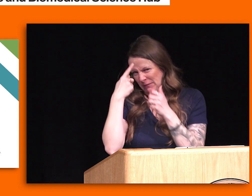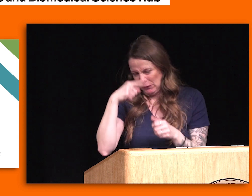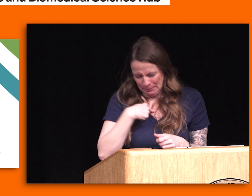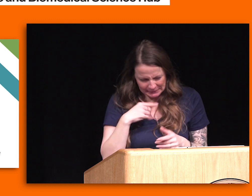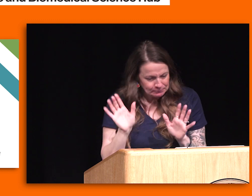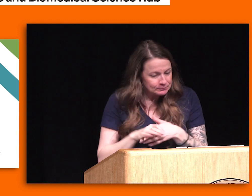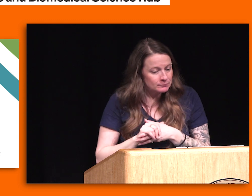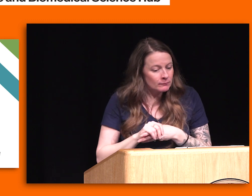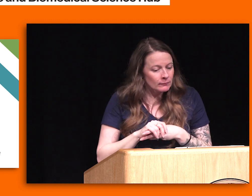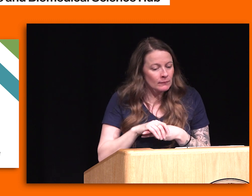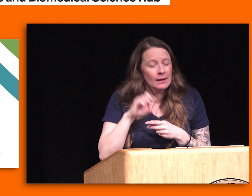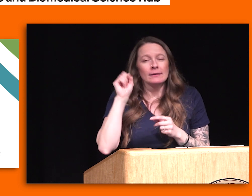So, I realized that wasn't a good fit.